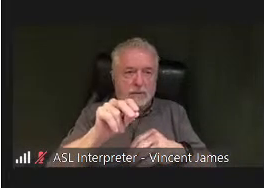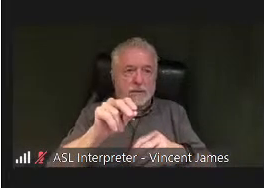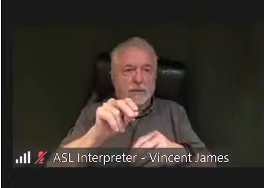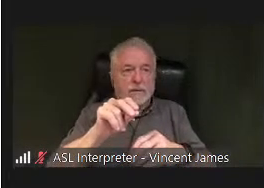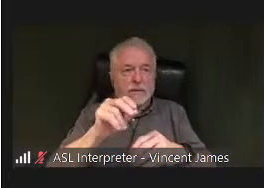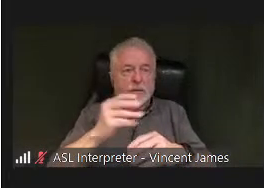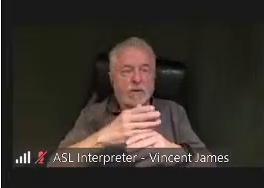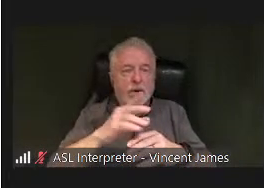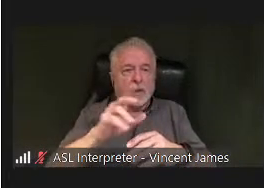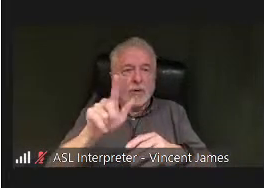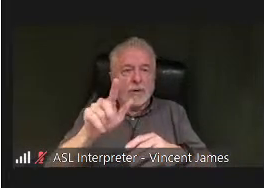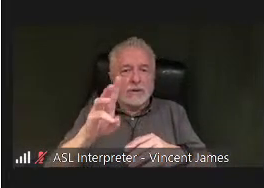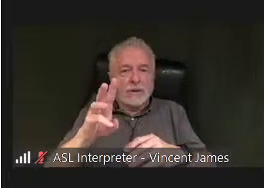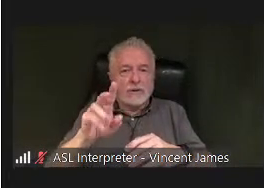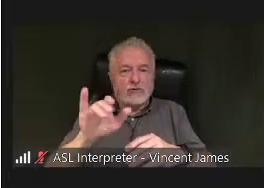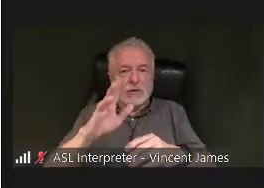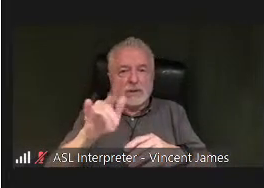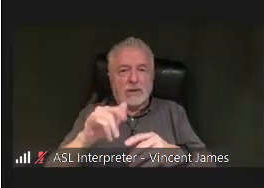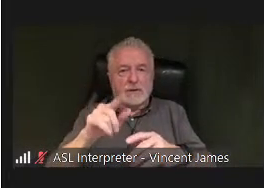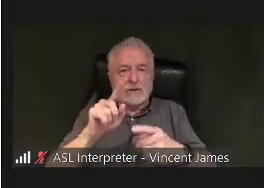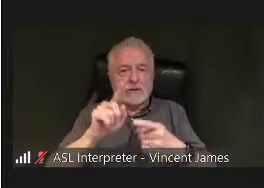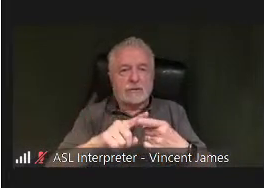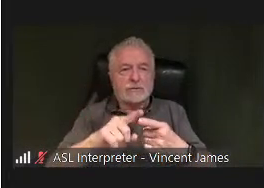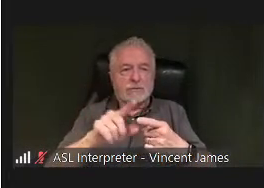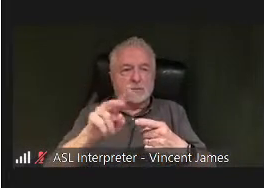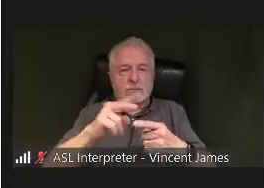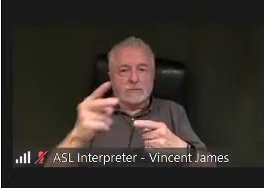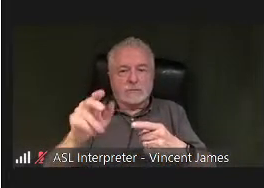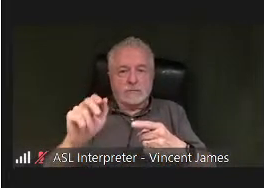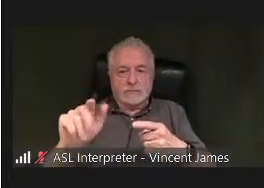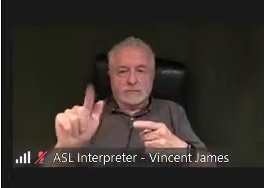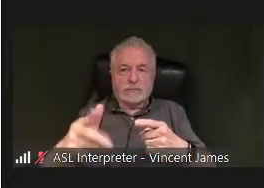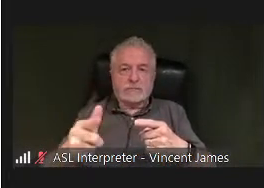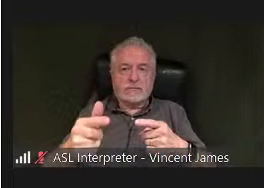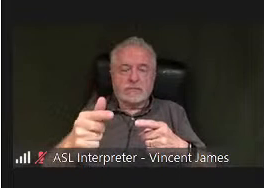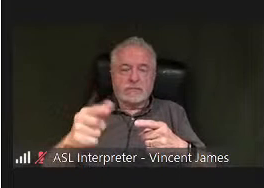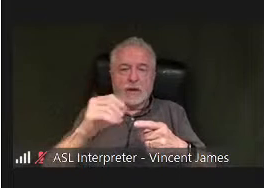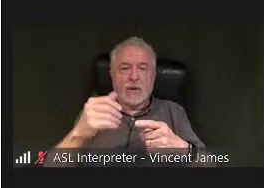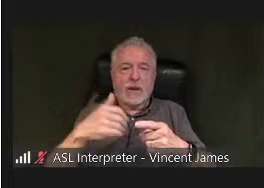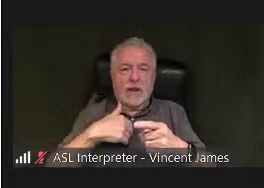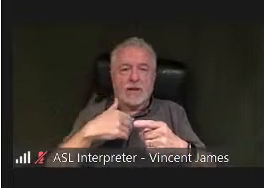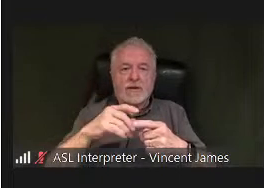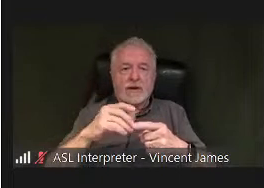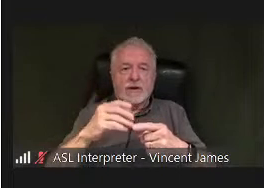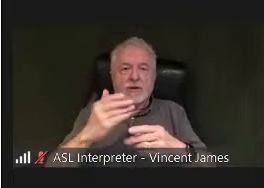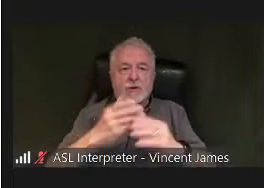between the twenty sixth of July and to the second of August. And we have had a new number of fifty